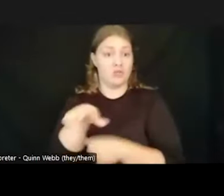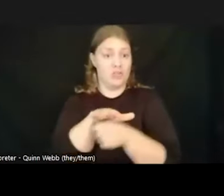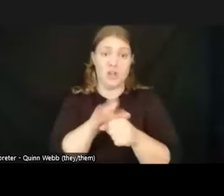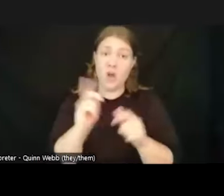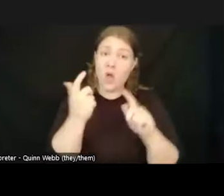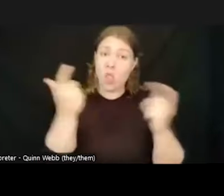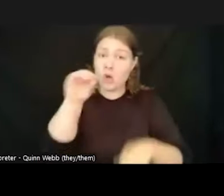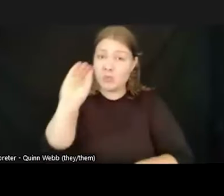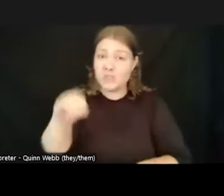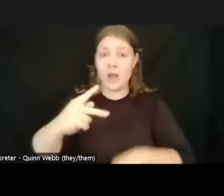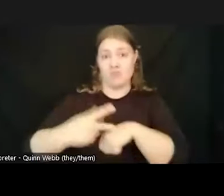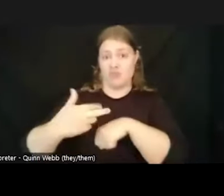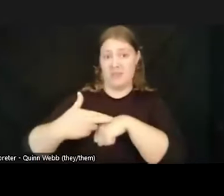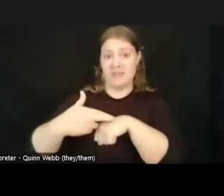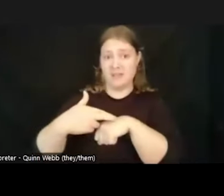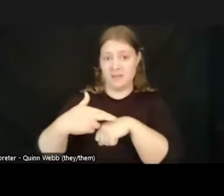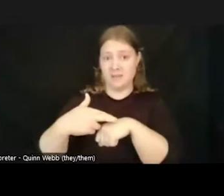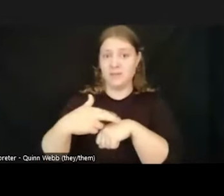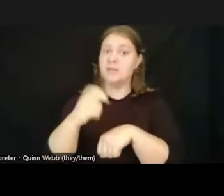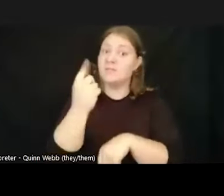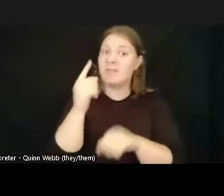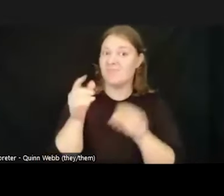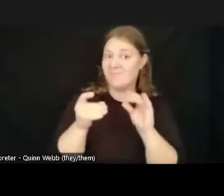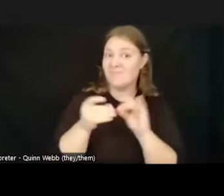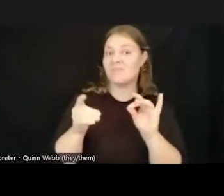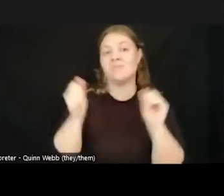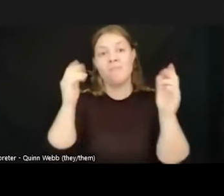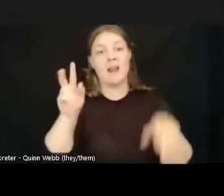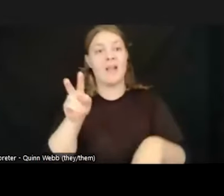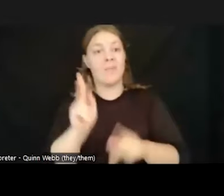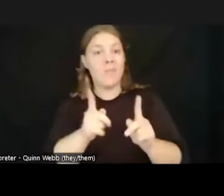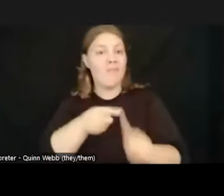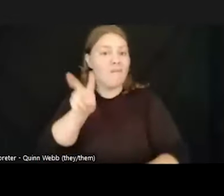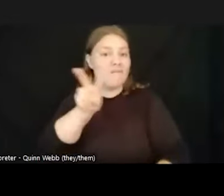but as I mentioned previously we have a lot of Venezuelans that are coming here seeking Asylum